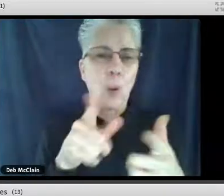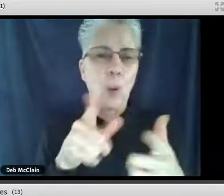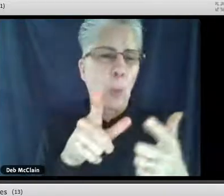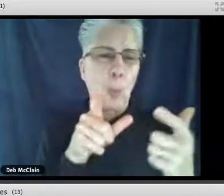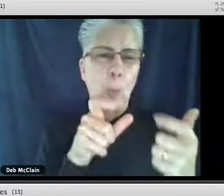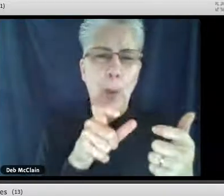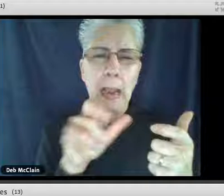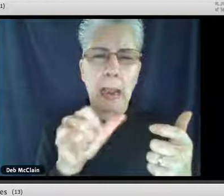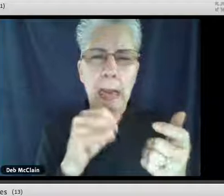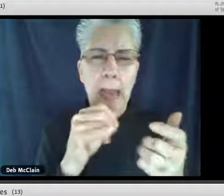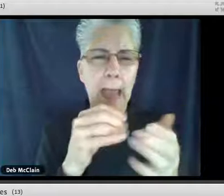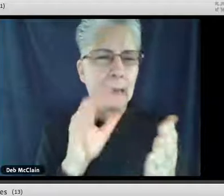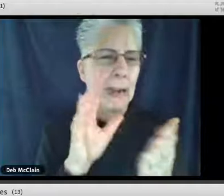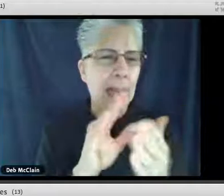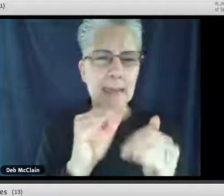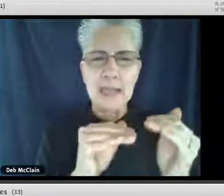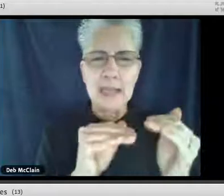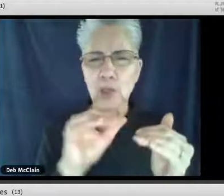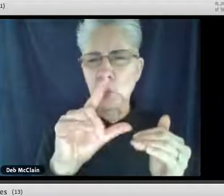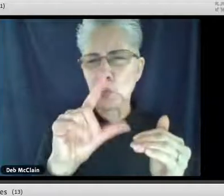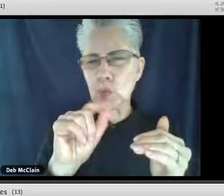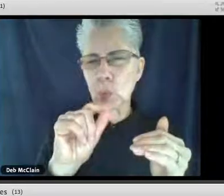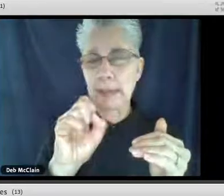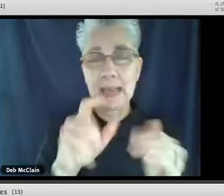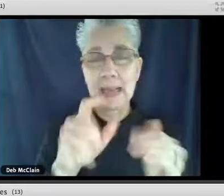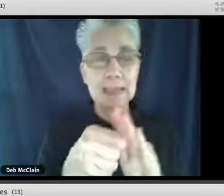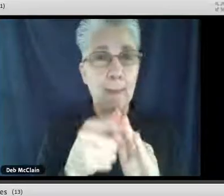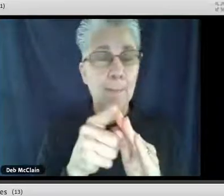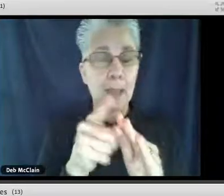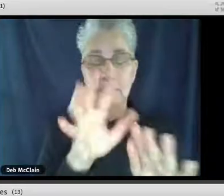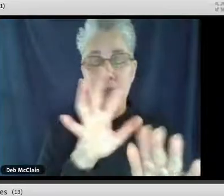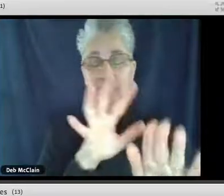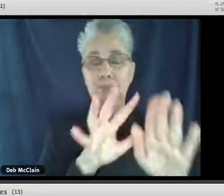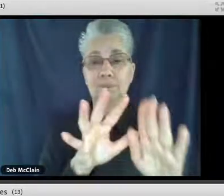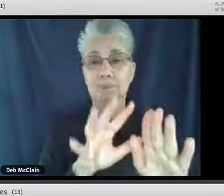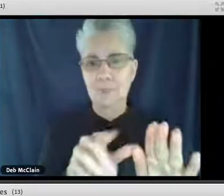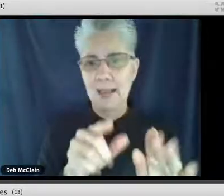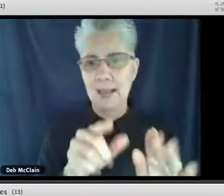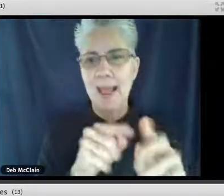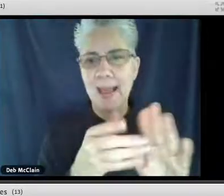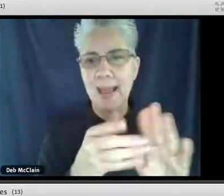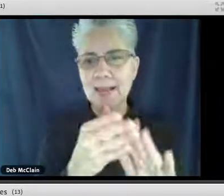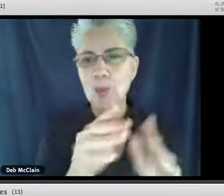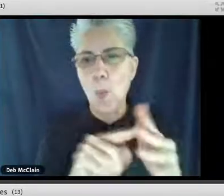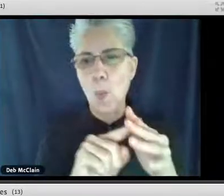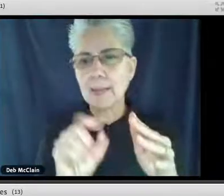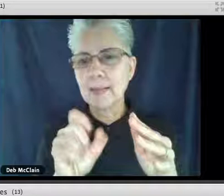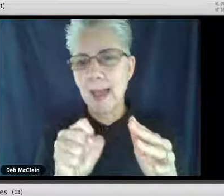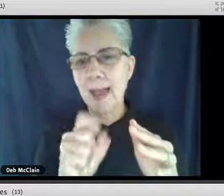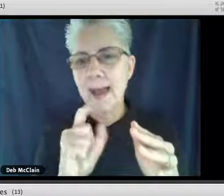less than 20 seconds, immediately, especially if ads are running, yeah, very much so, especially video.